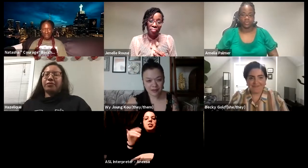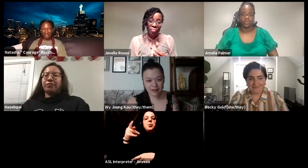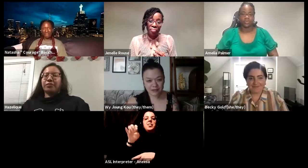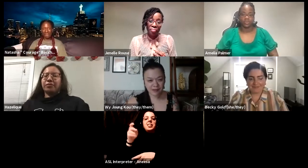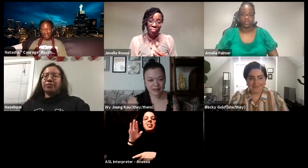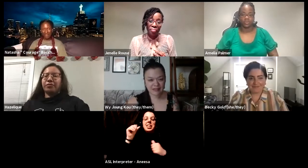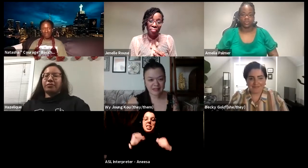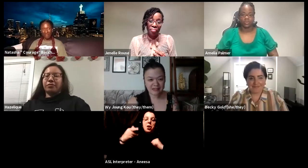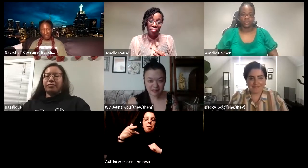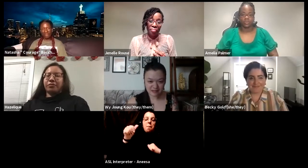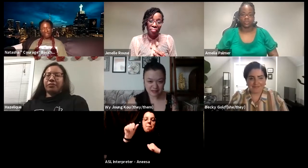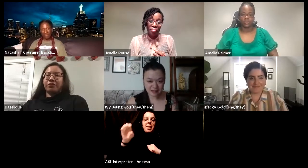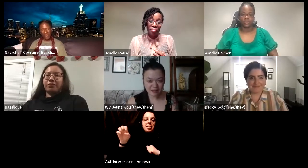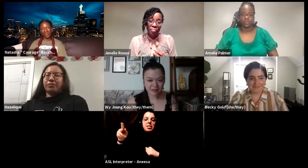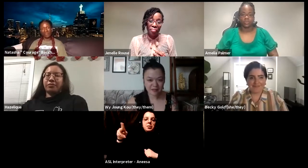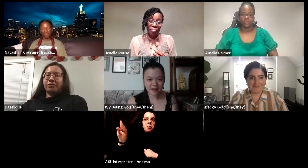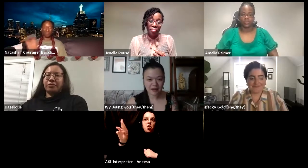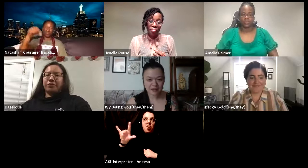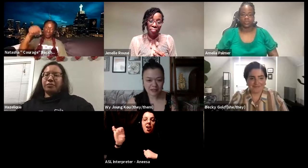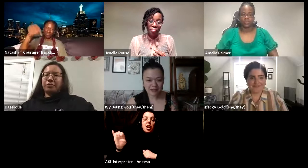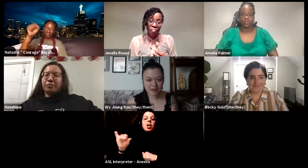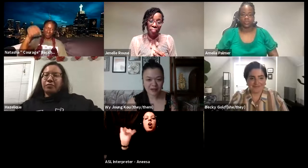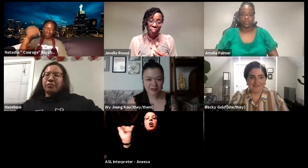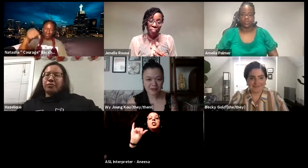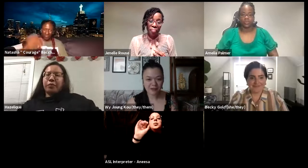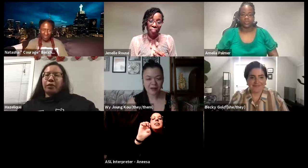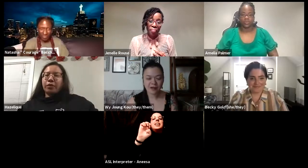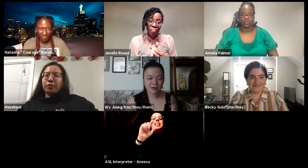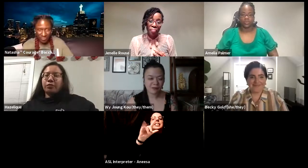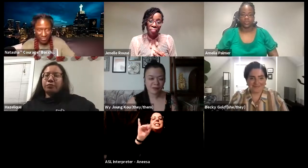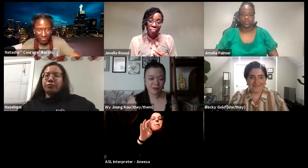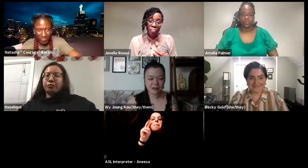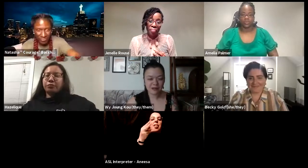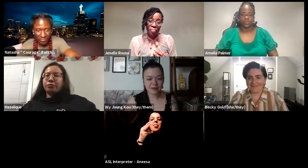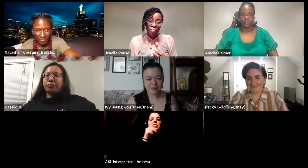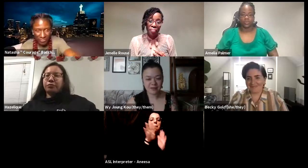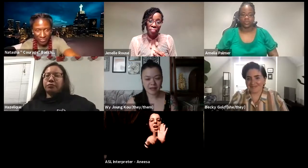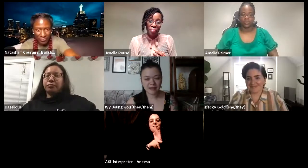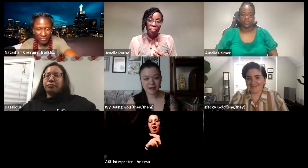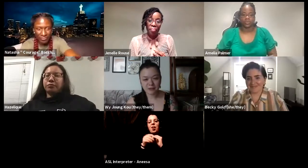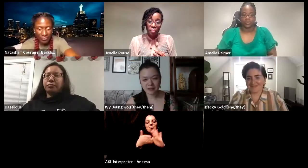as well as liz who's been behind the scenes running the whole the whole zoom and Ceridwen,